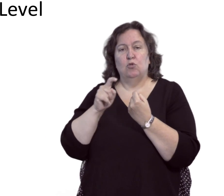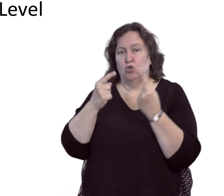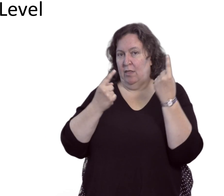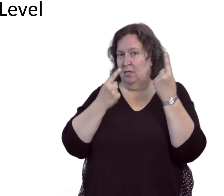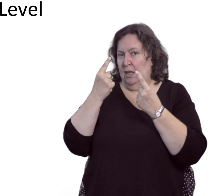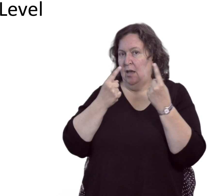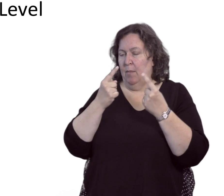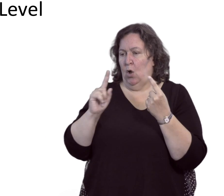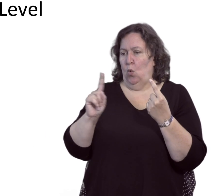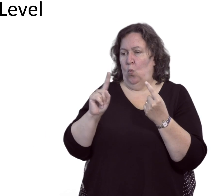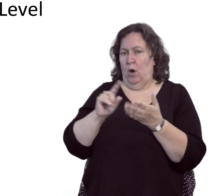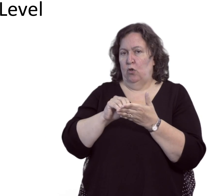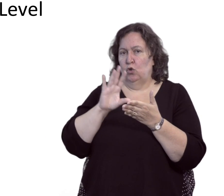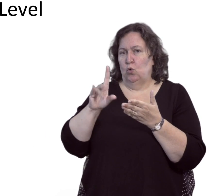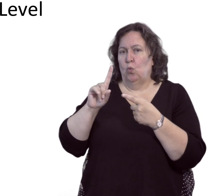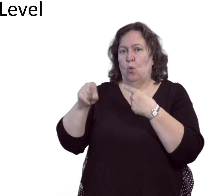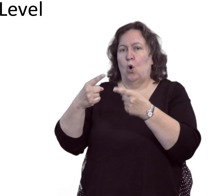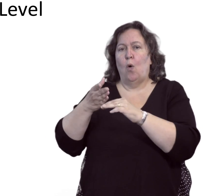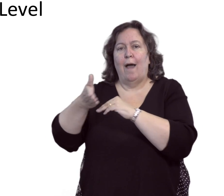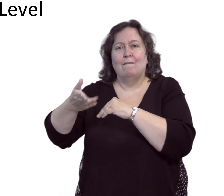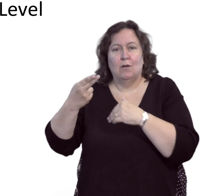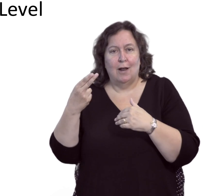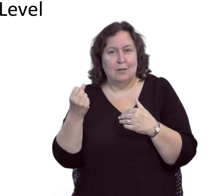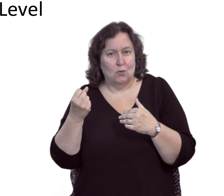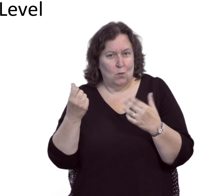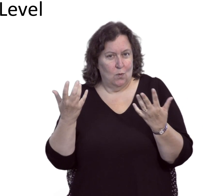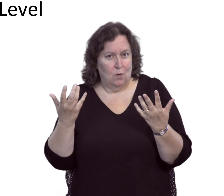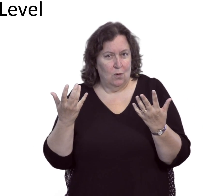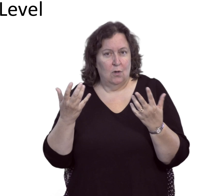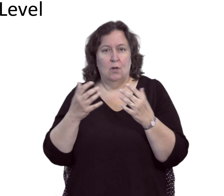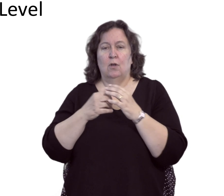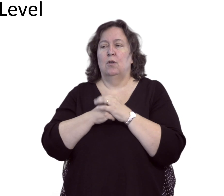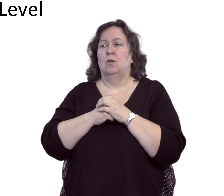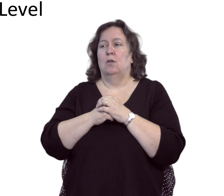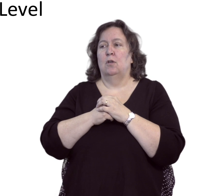the IEP team should think about where the student will be after high school.